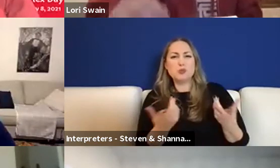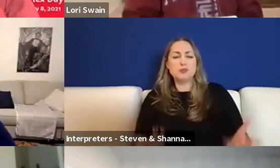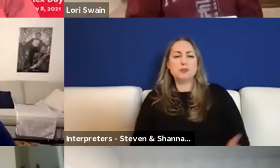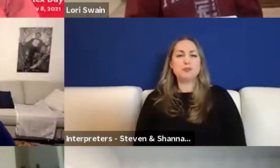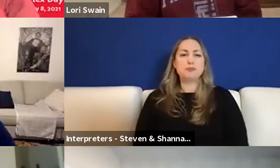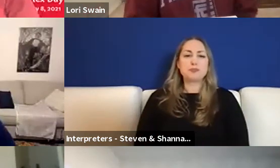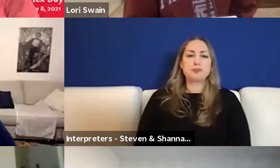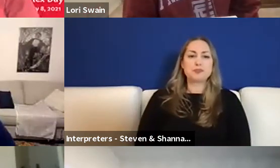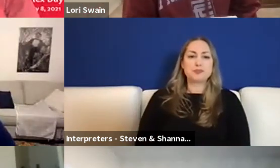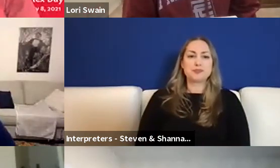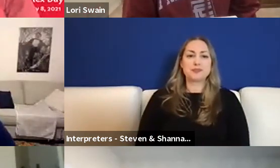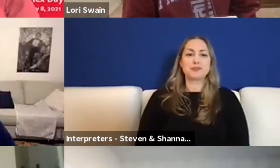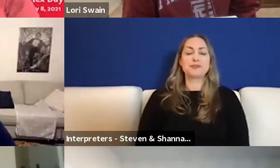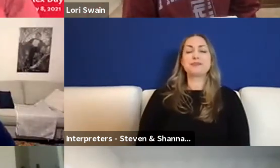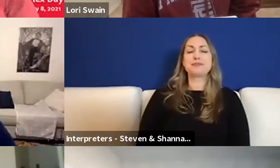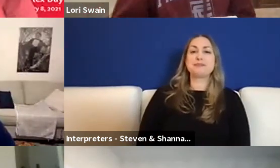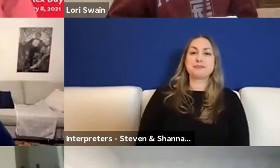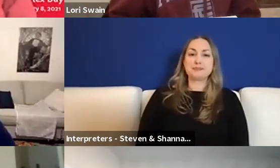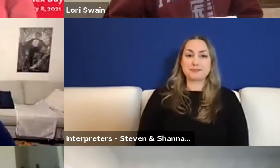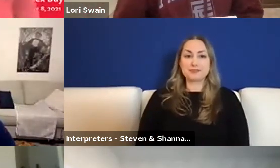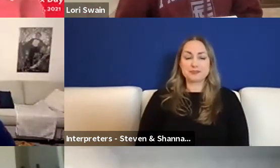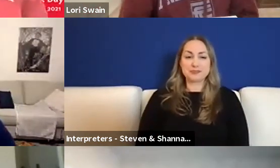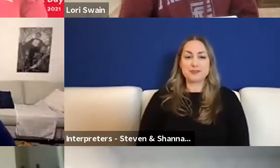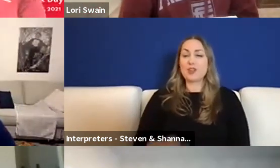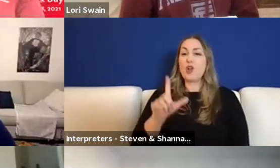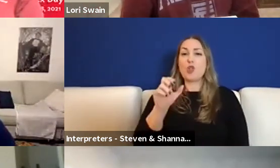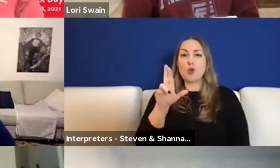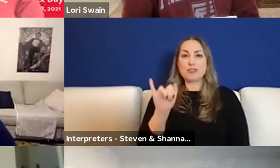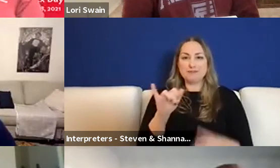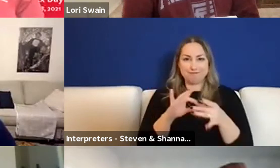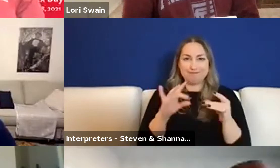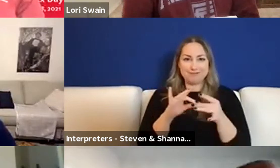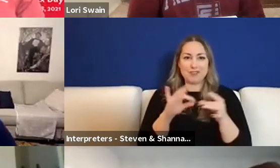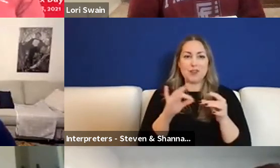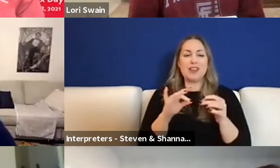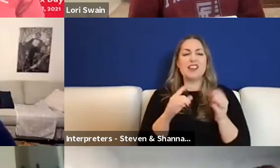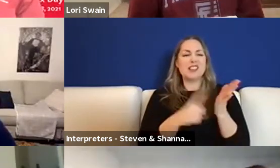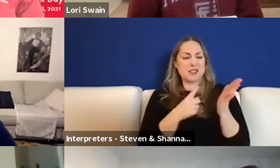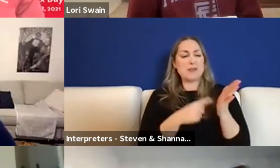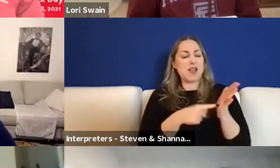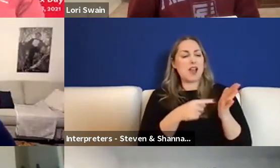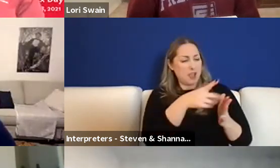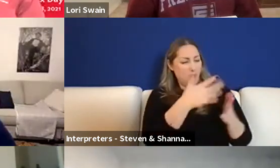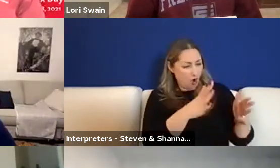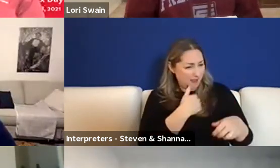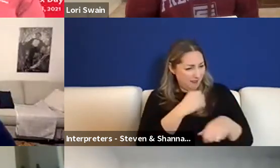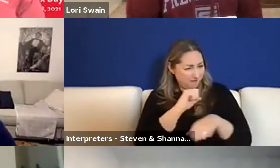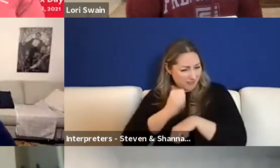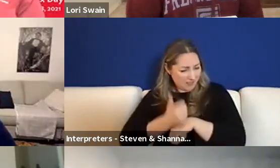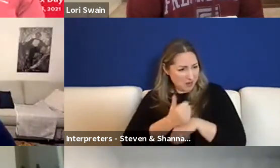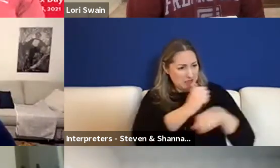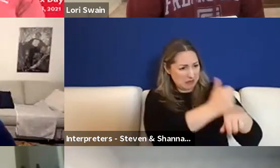So that's a great question. Brett, we are, we're figuring it out along with the rest of the campus. And so our pair legal department